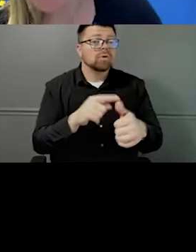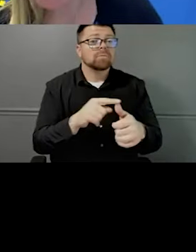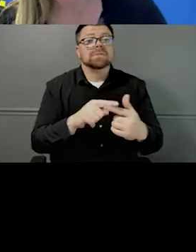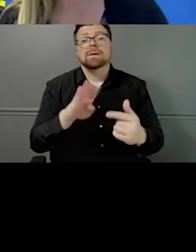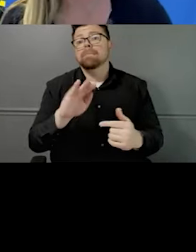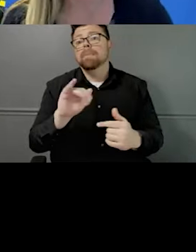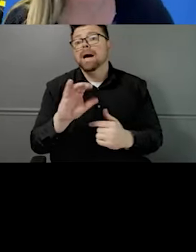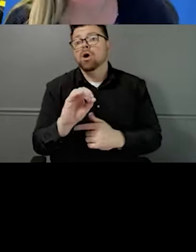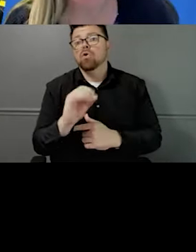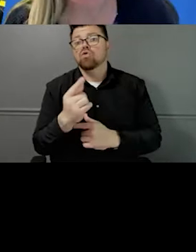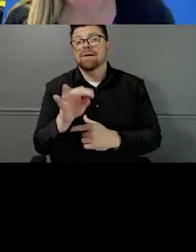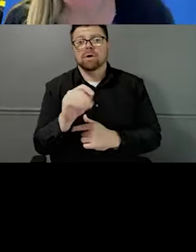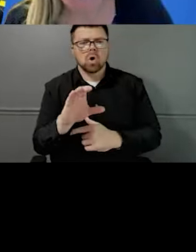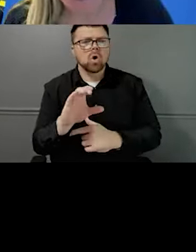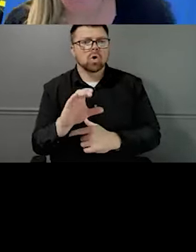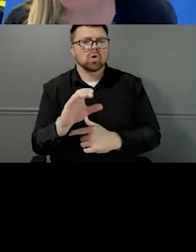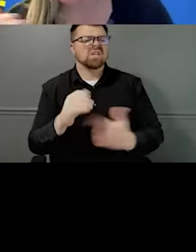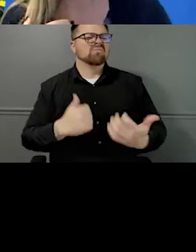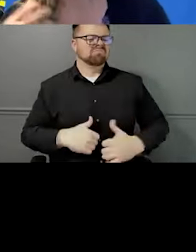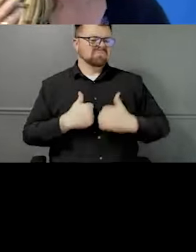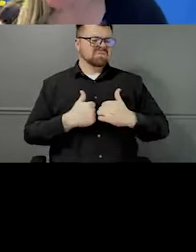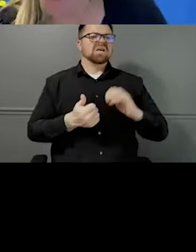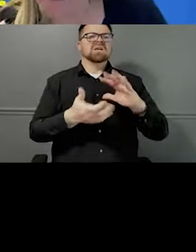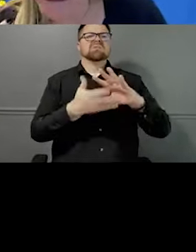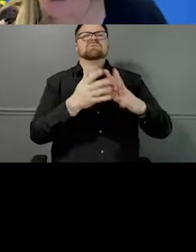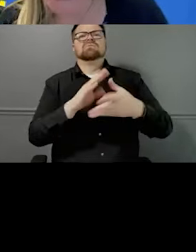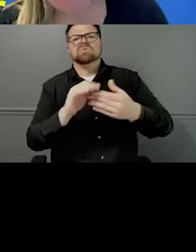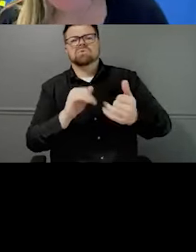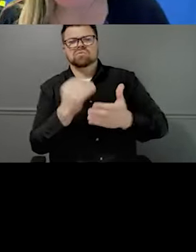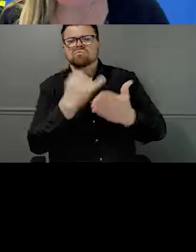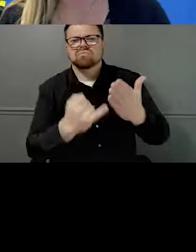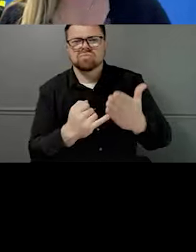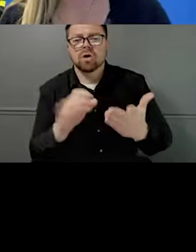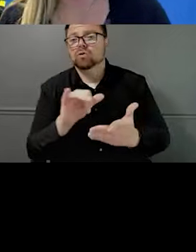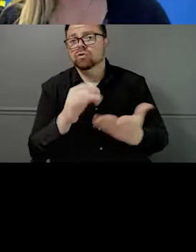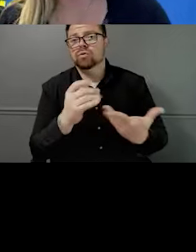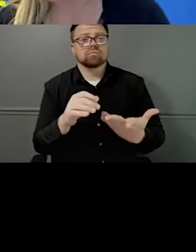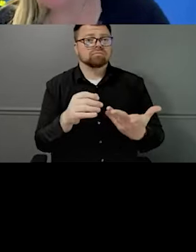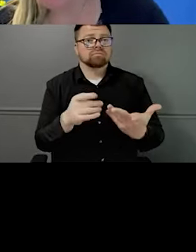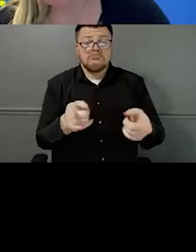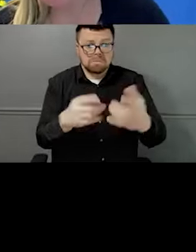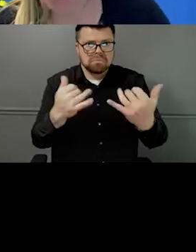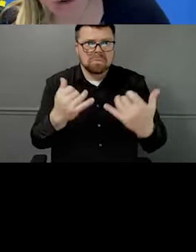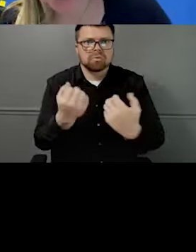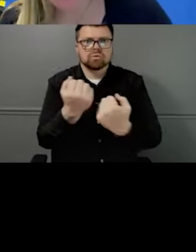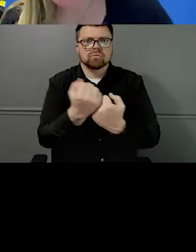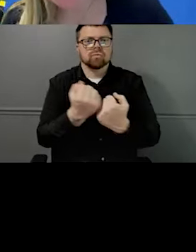well as current and pending other support. However, in the actual instructions